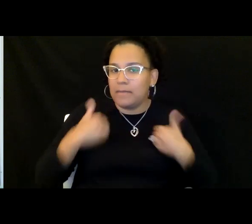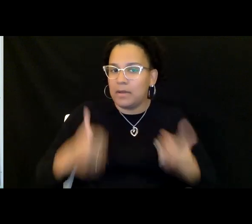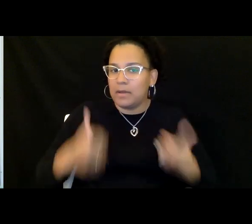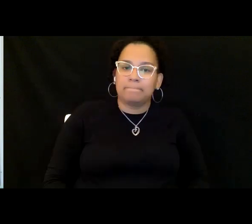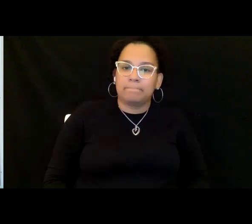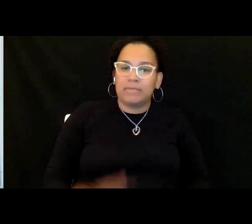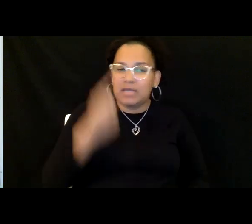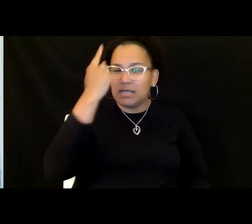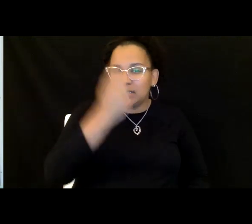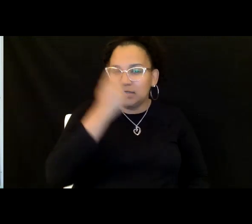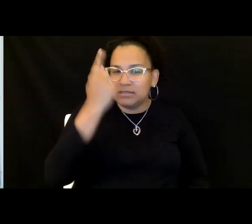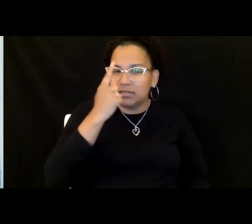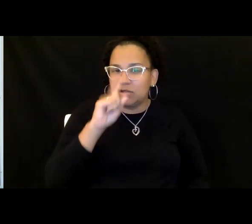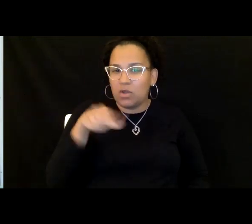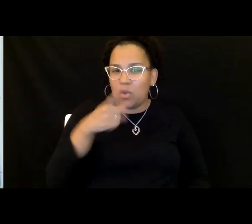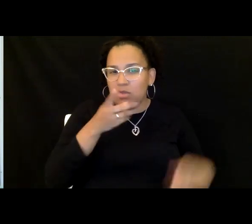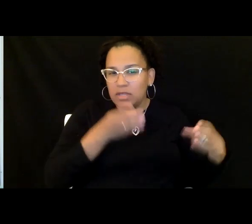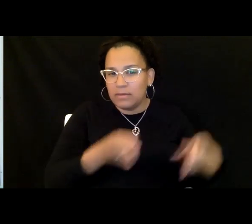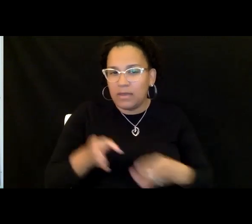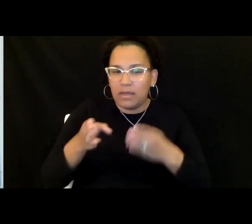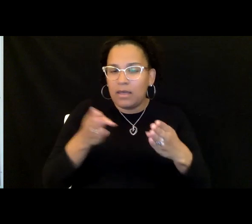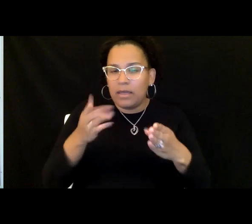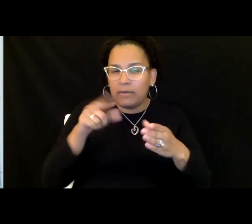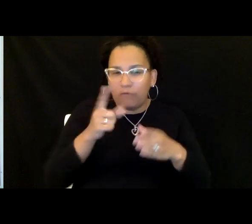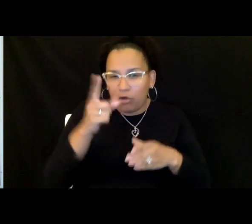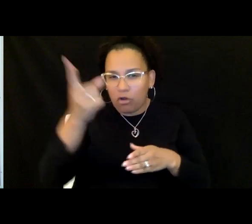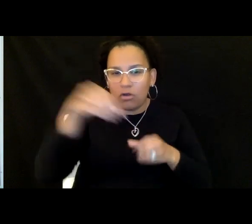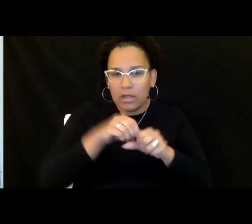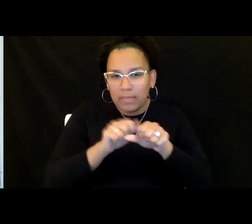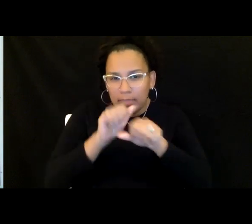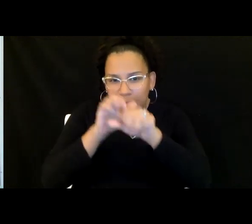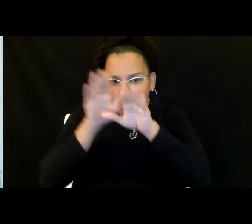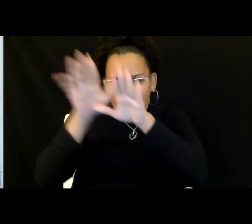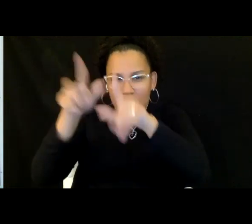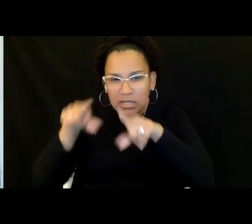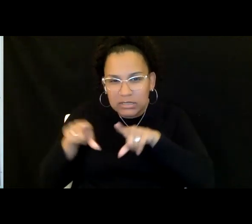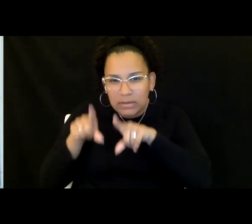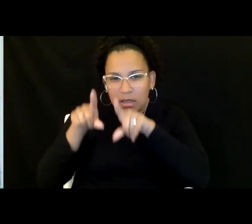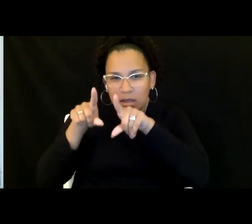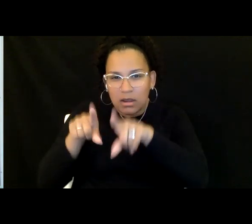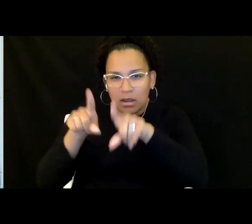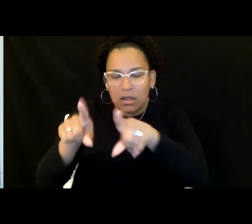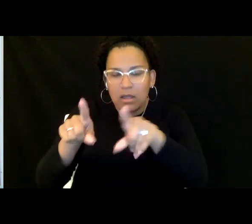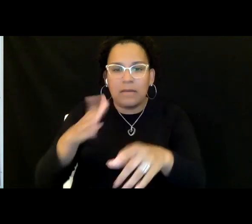heidi andrea restrepo rhodes (she/hers): consider that the only path is deeper into the mountain it's parallel range my volcanic muscle.